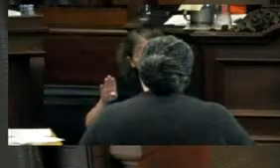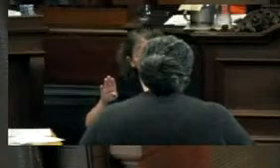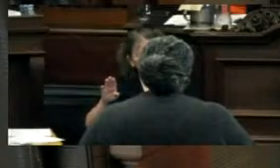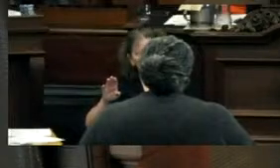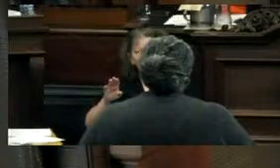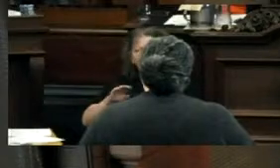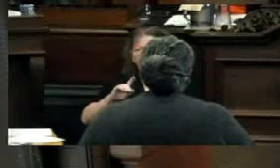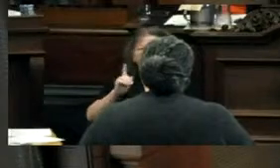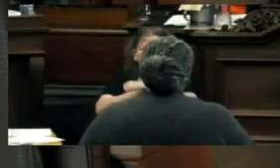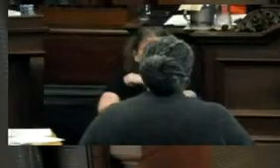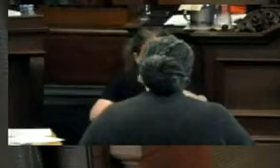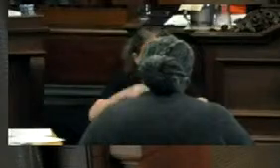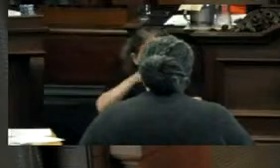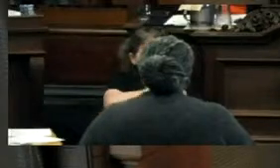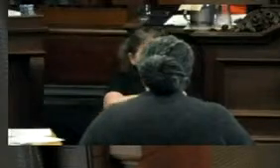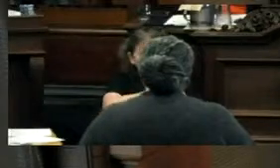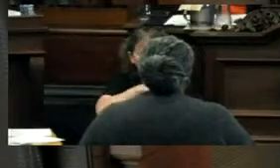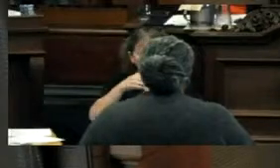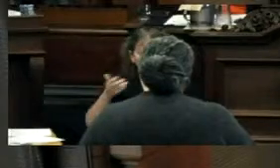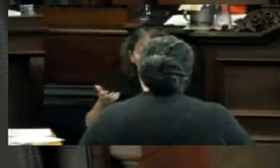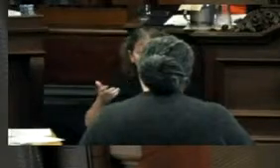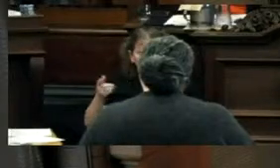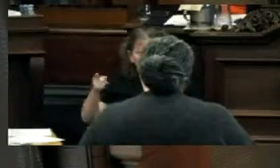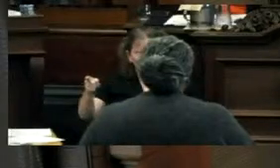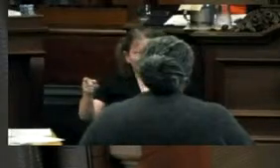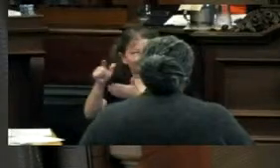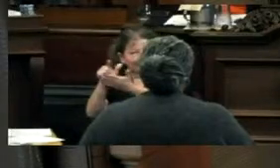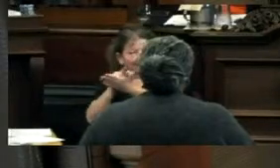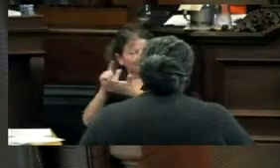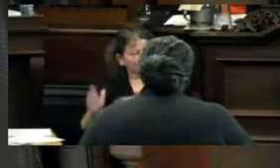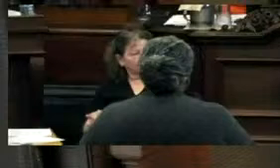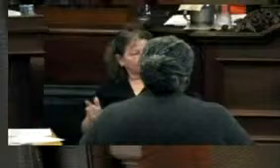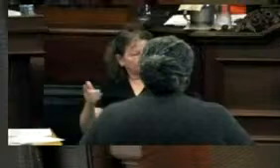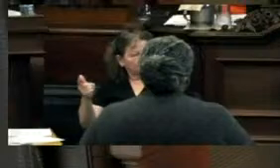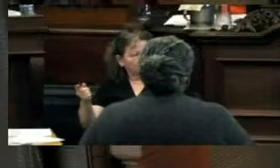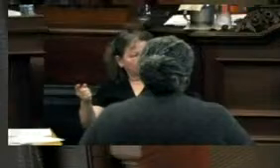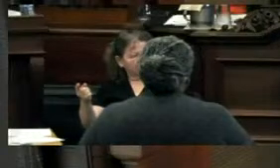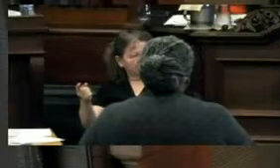regarding the Locust Club